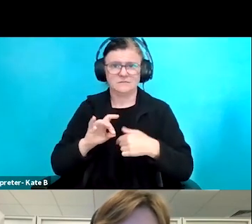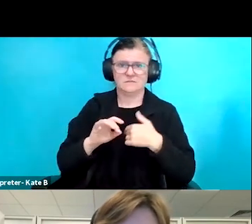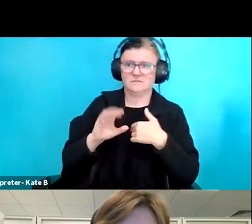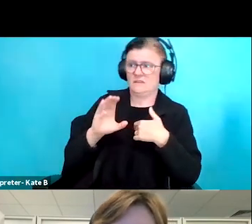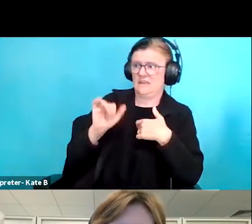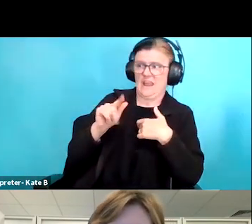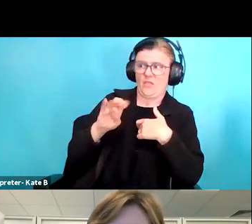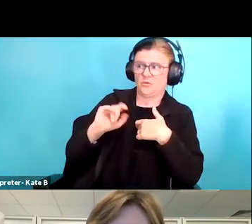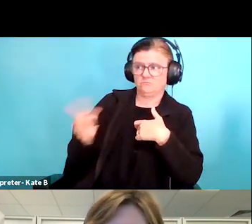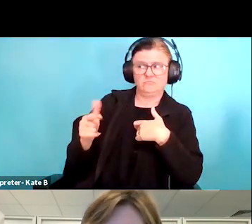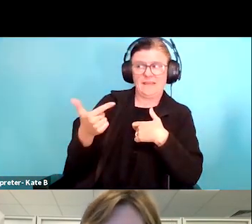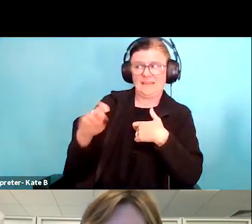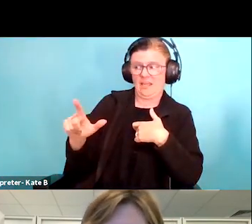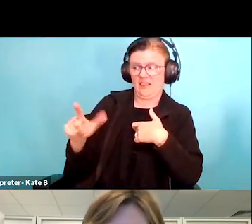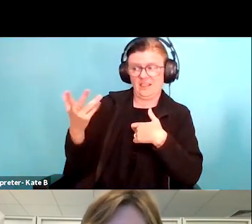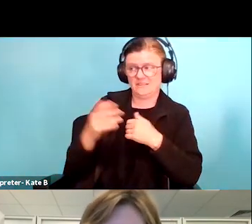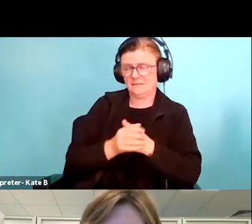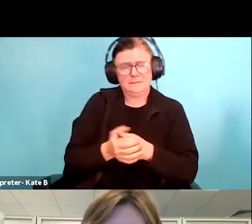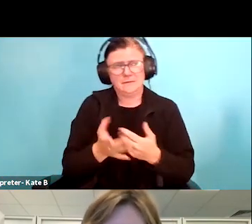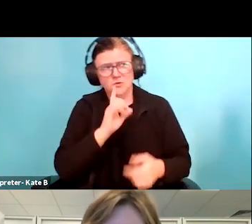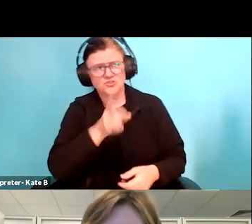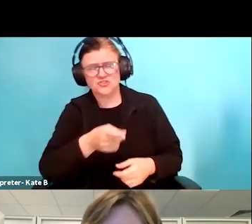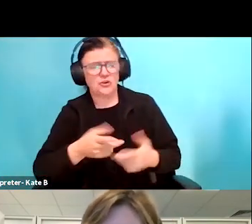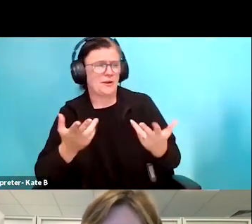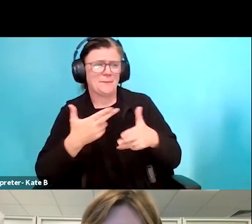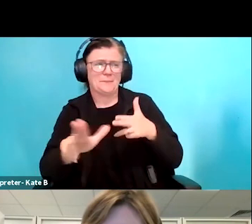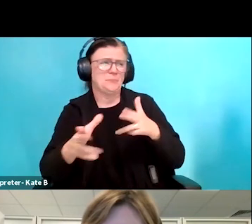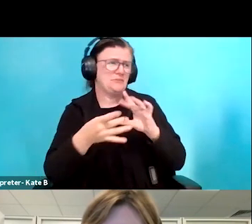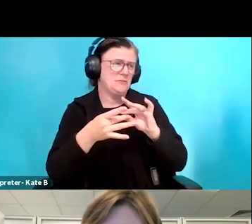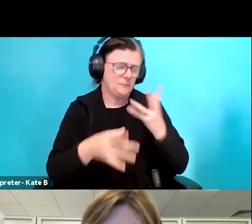[Dr. Gilbert Gimm:] Sure, so I can just know briefly note that